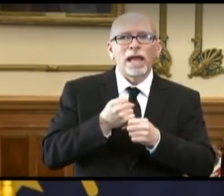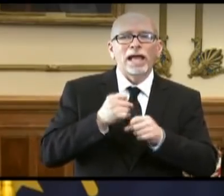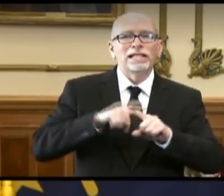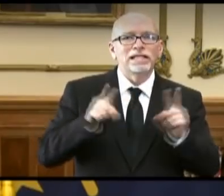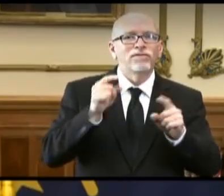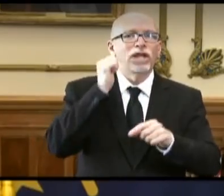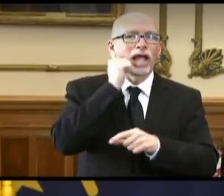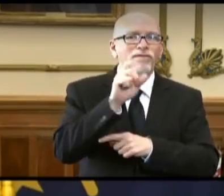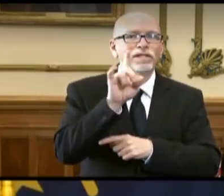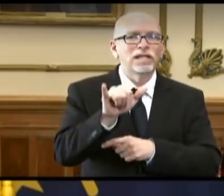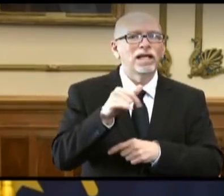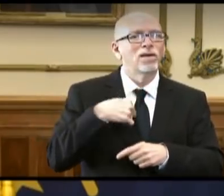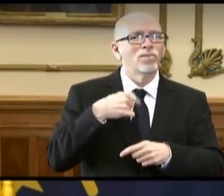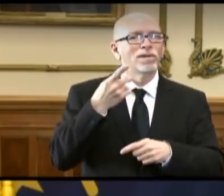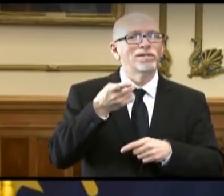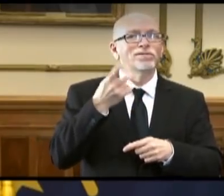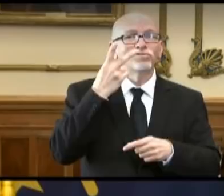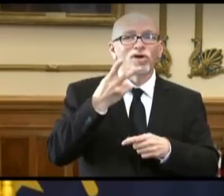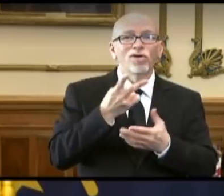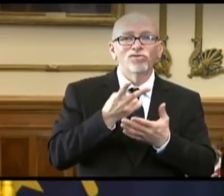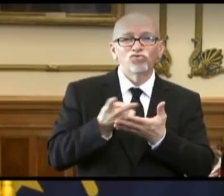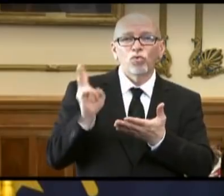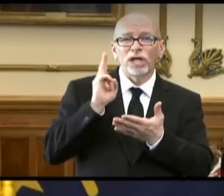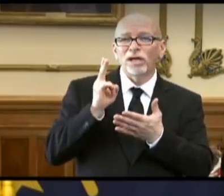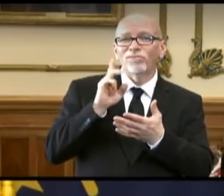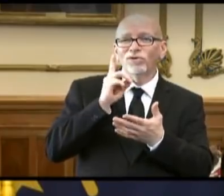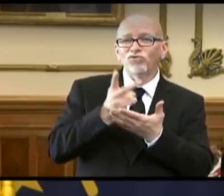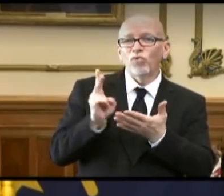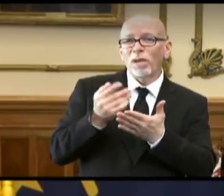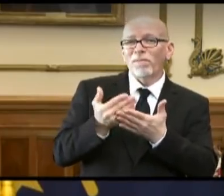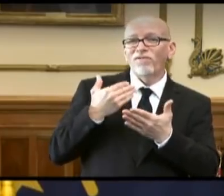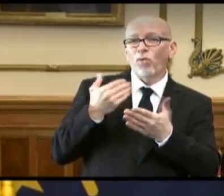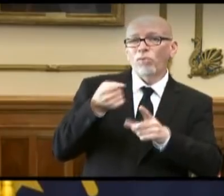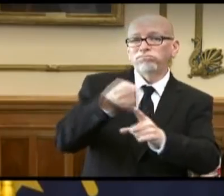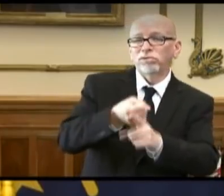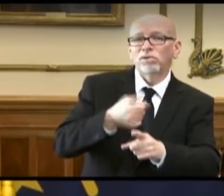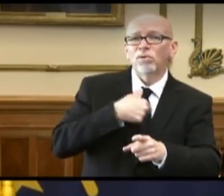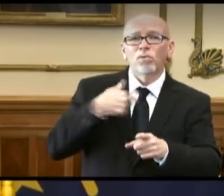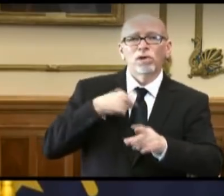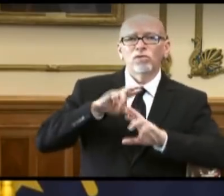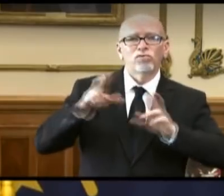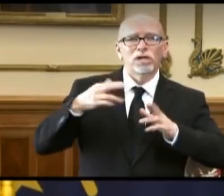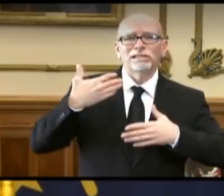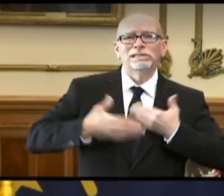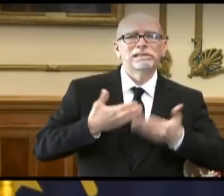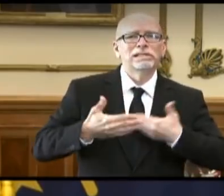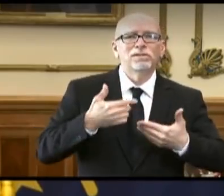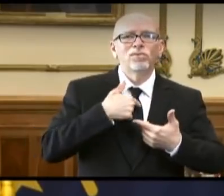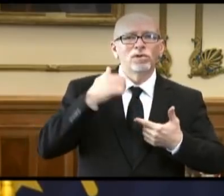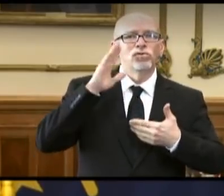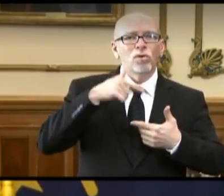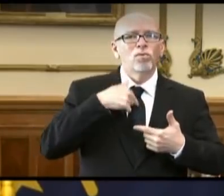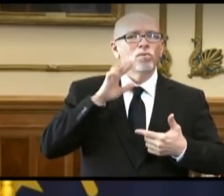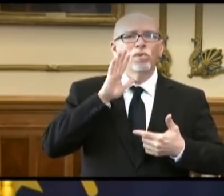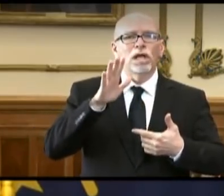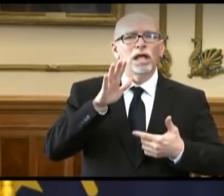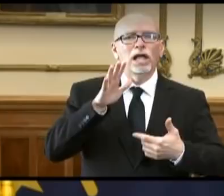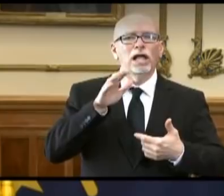THAT'S WHY I AM SO DARN PROUD OF THE WAY HOOSIERS HAVE RESPONDED. WE ARE MAKING A DIFFERENCE EVERY SINGLE DAY. WE SAW THIS THING ABOUT TWO WEEKS EARLY.